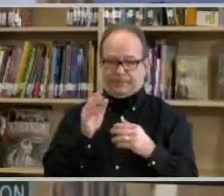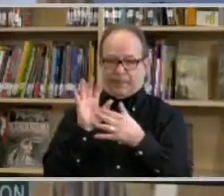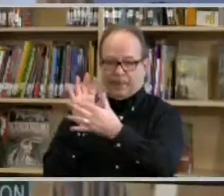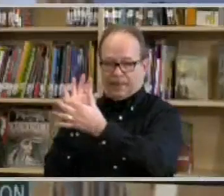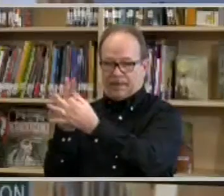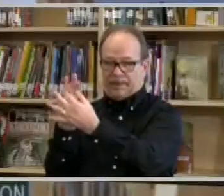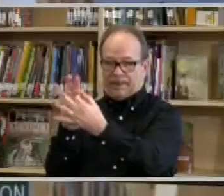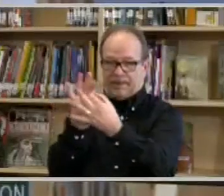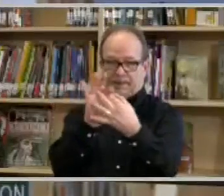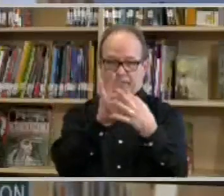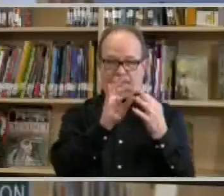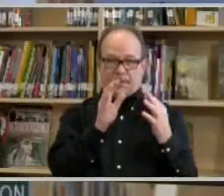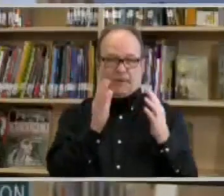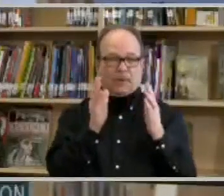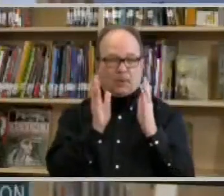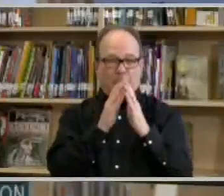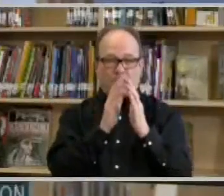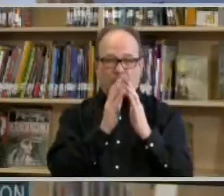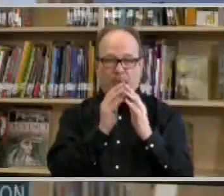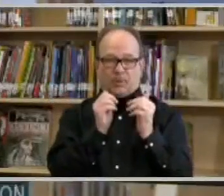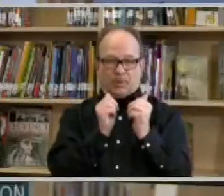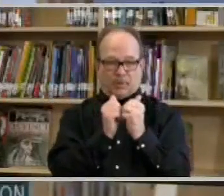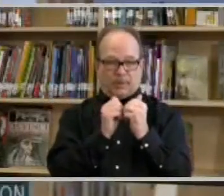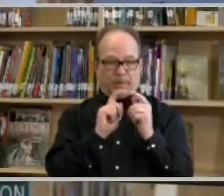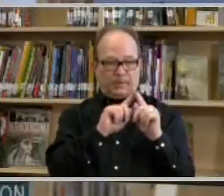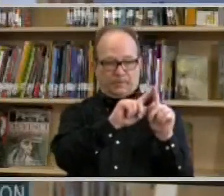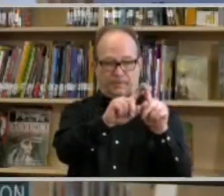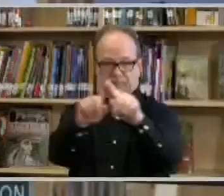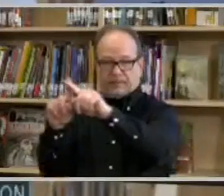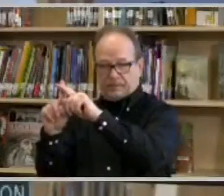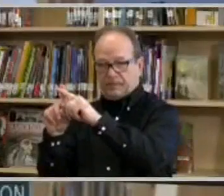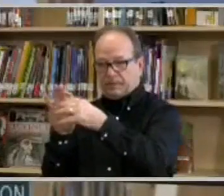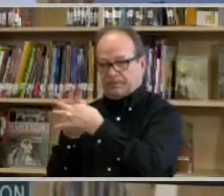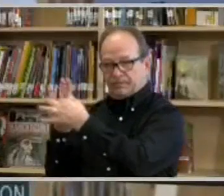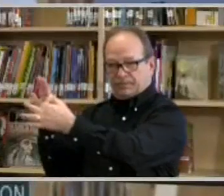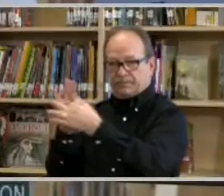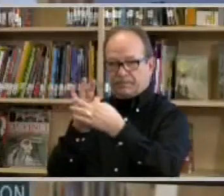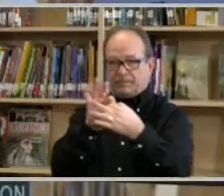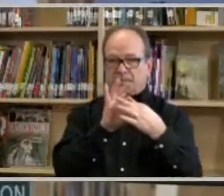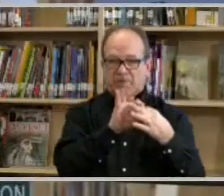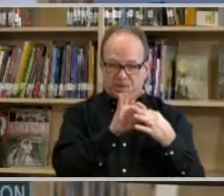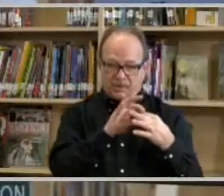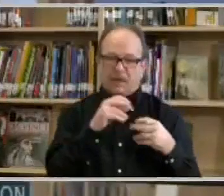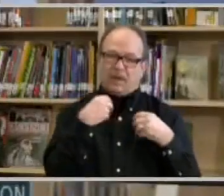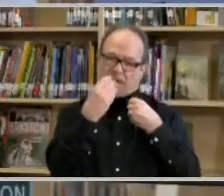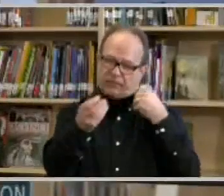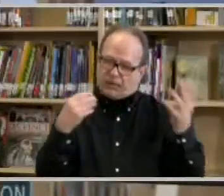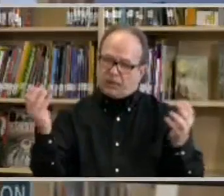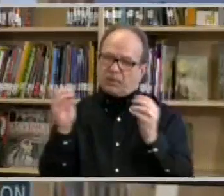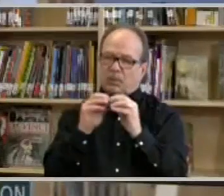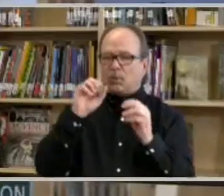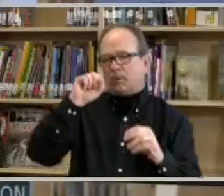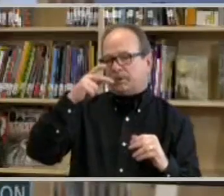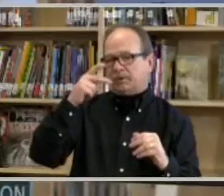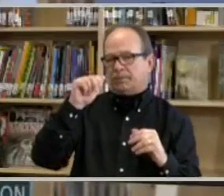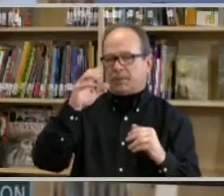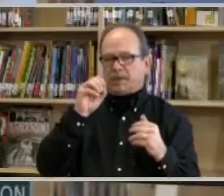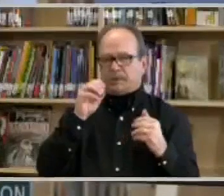PEOPLE AND THAT JUST MADE A BIG DIFFERENCE IN TERMS OF HOW THINGS HAD CALMED DOWN.